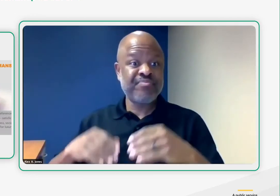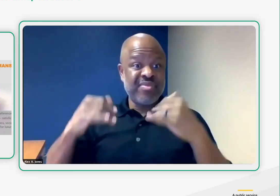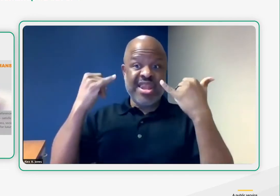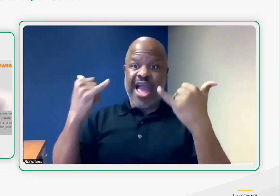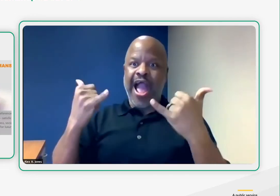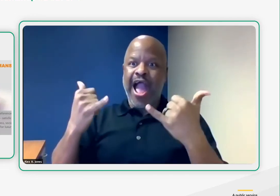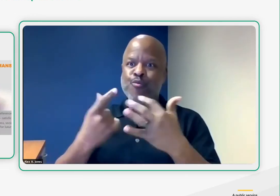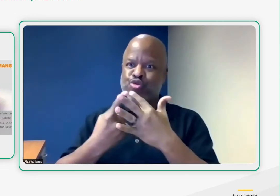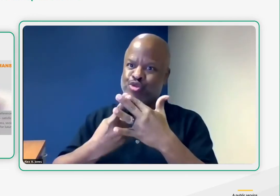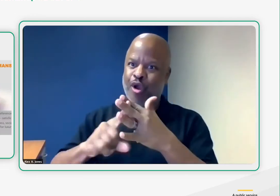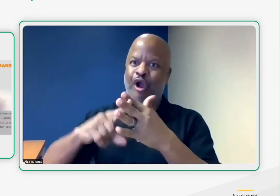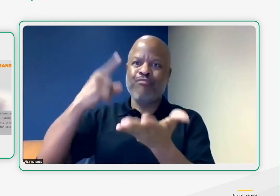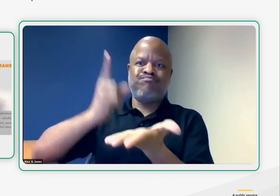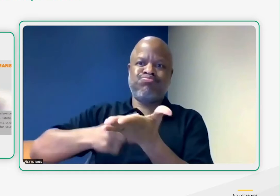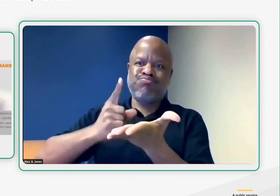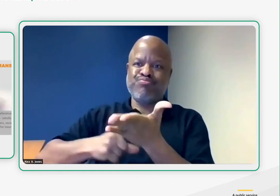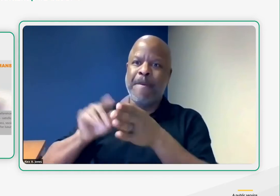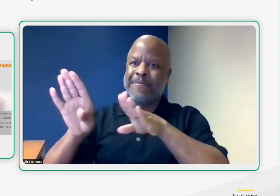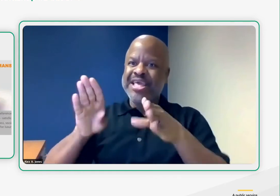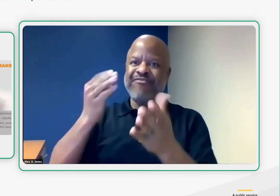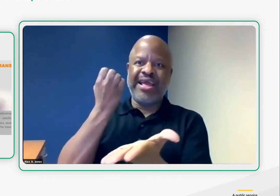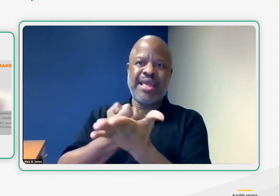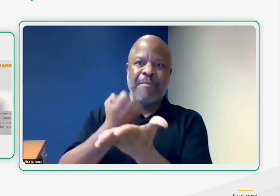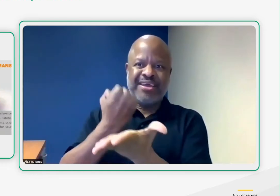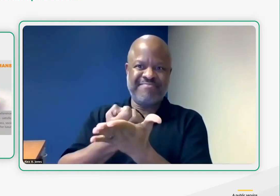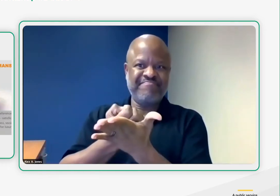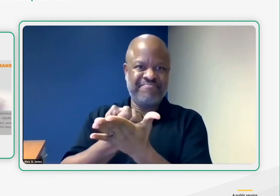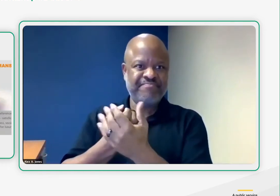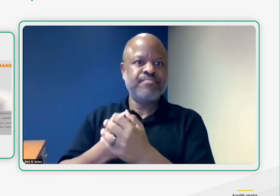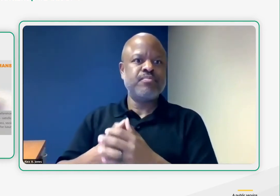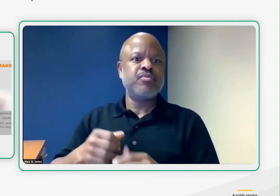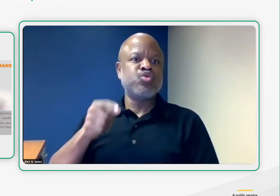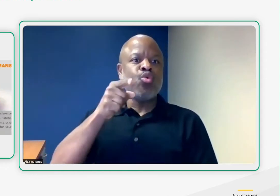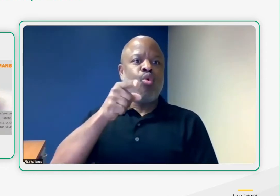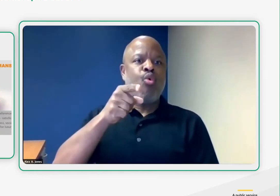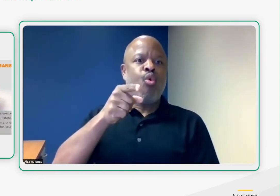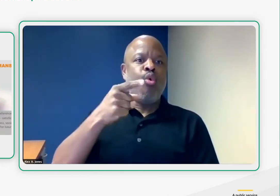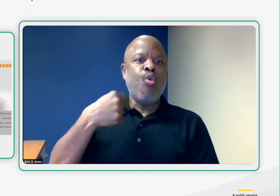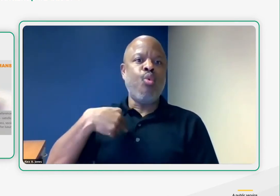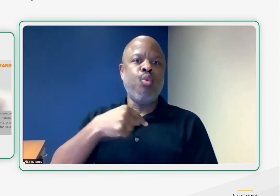All right, so now we're going to start a discussion about behavioral economics.